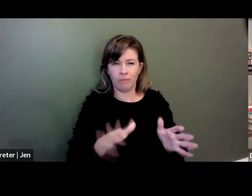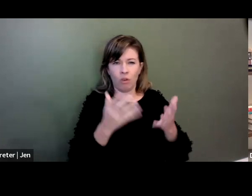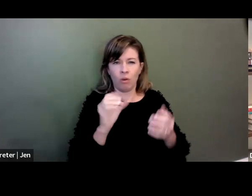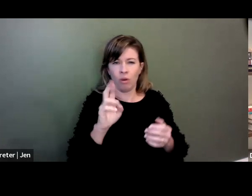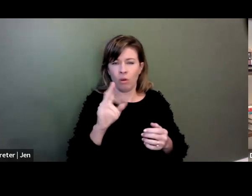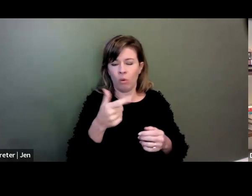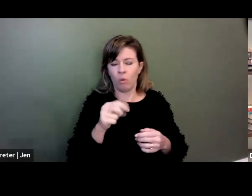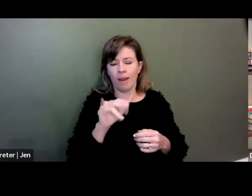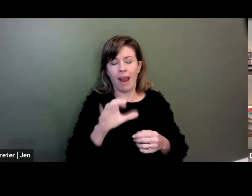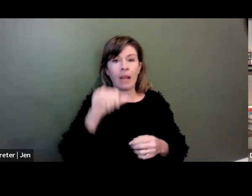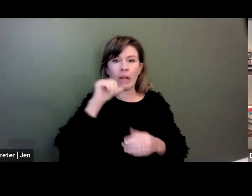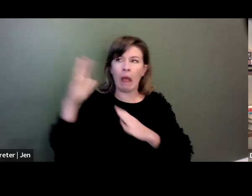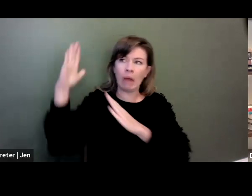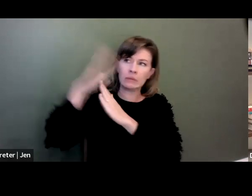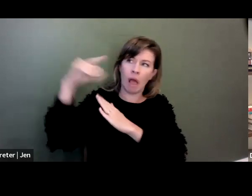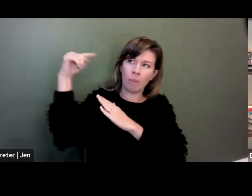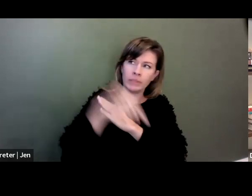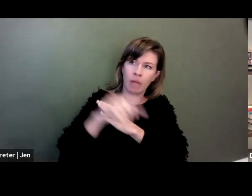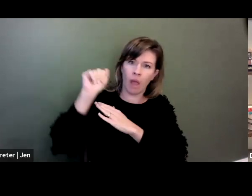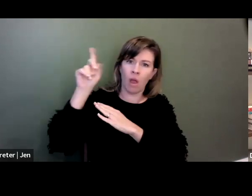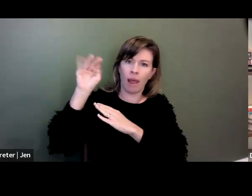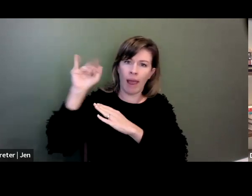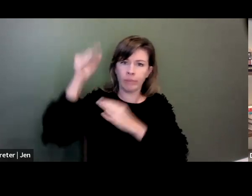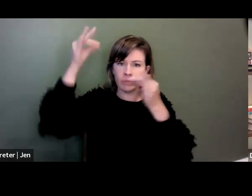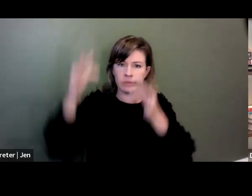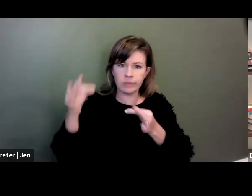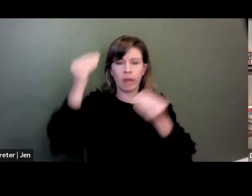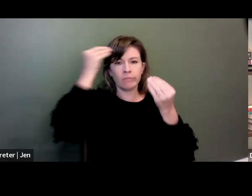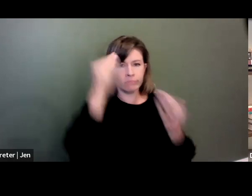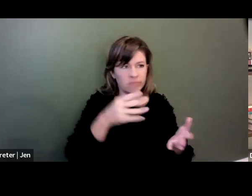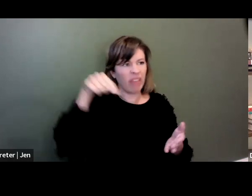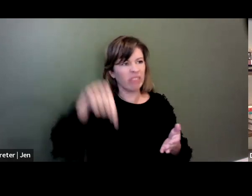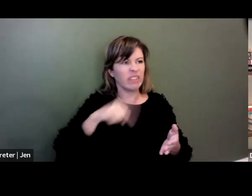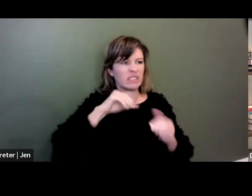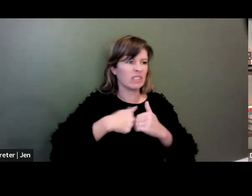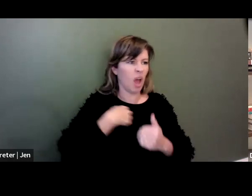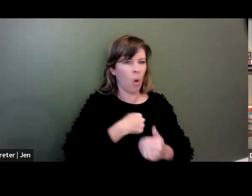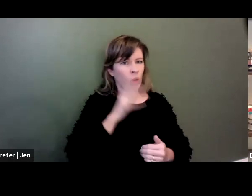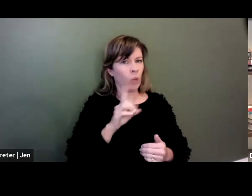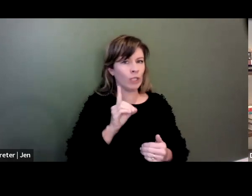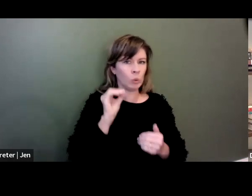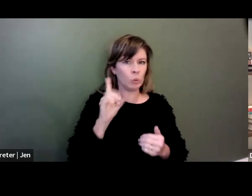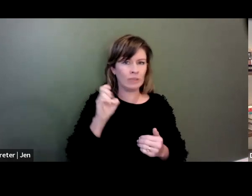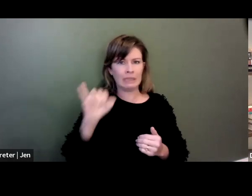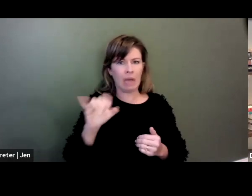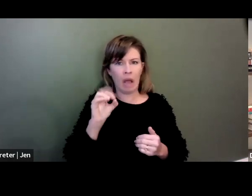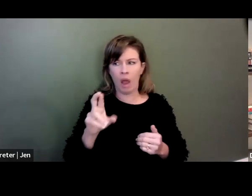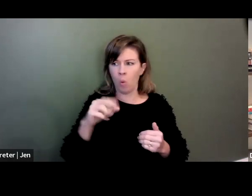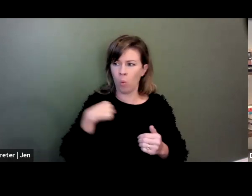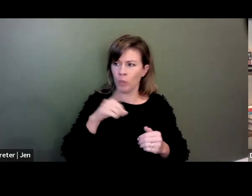saying this is how we're going to do DEI or this is how we're going to do social justice on campus, that we're really allowing the students to explore kind of what these